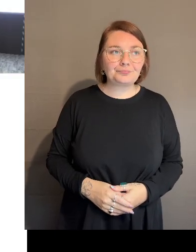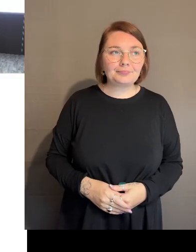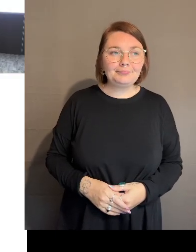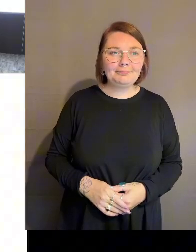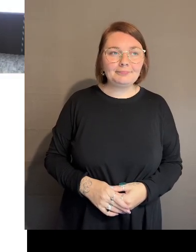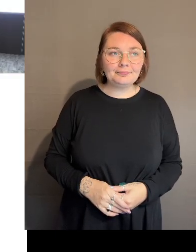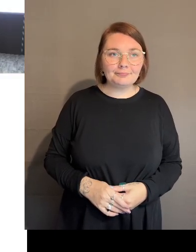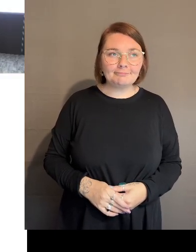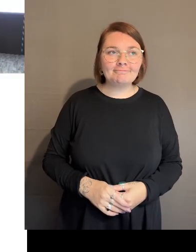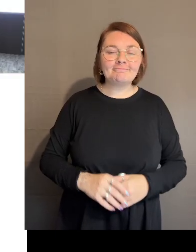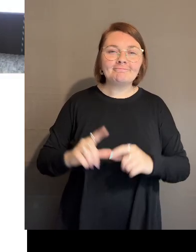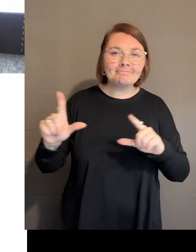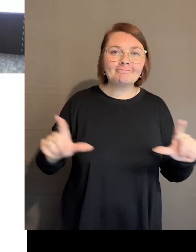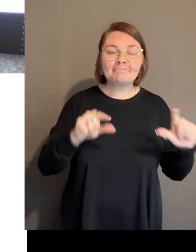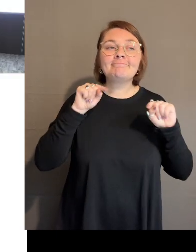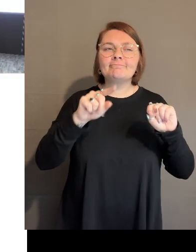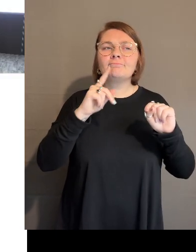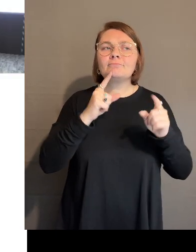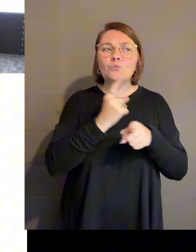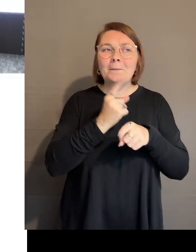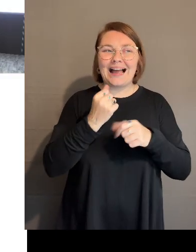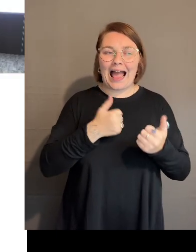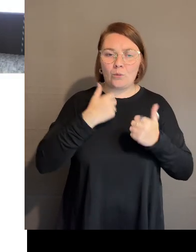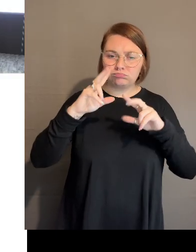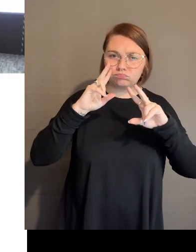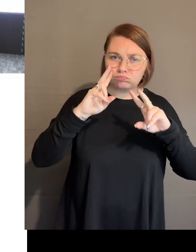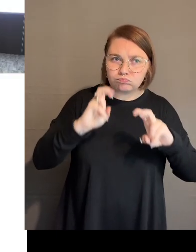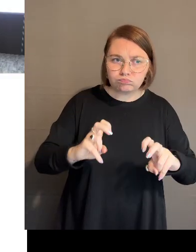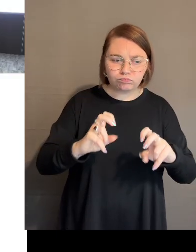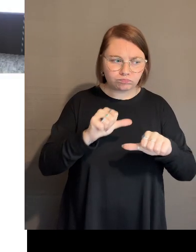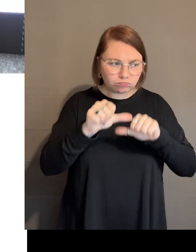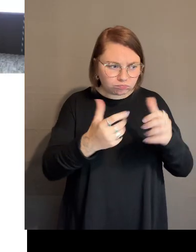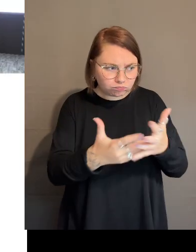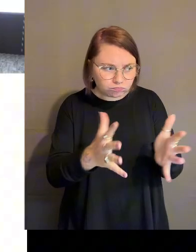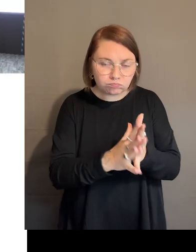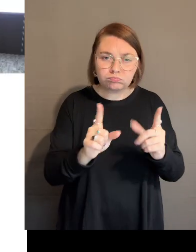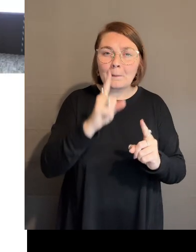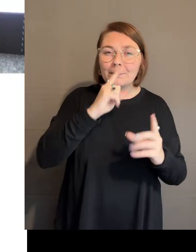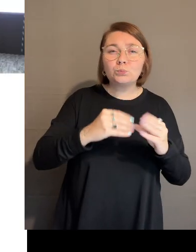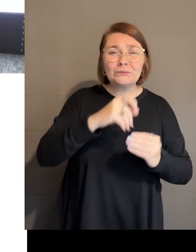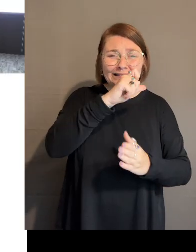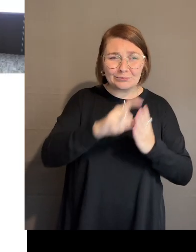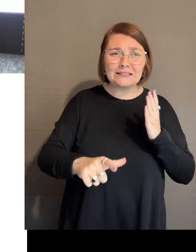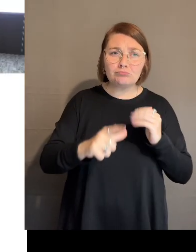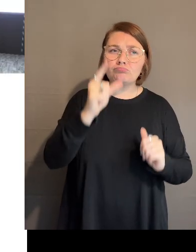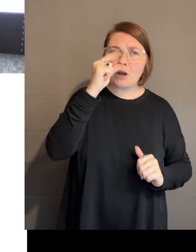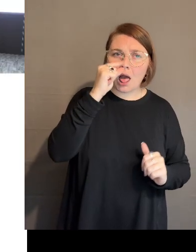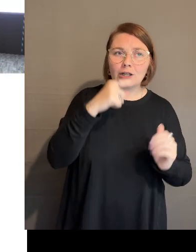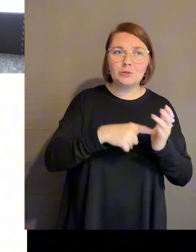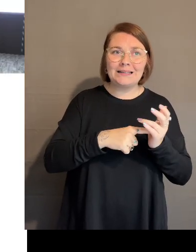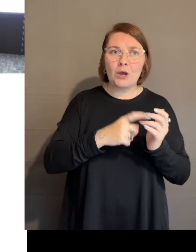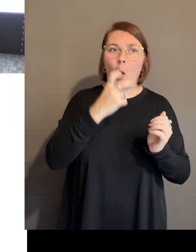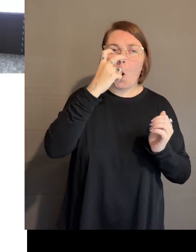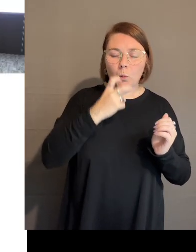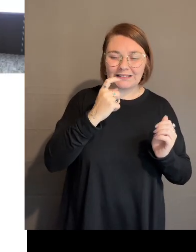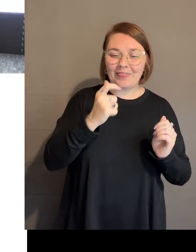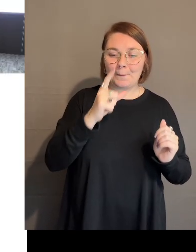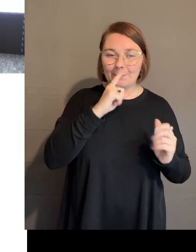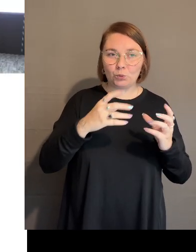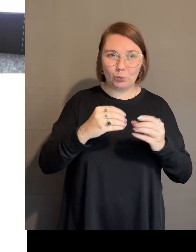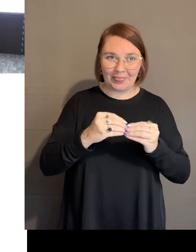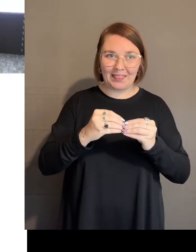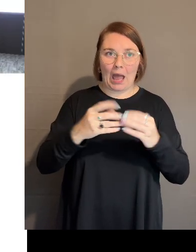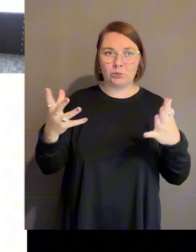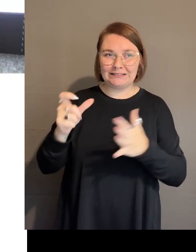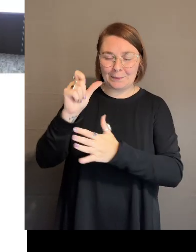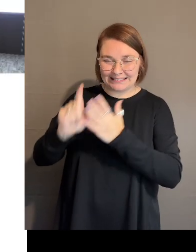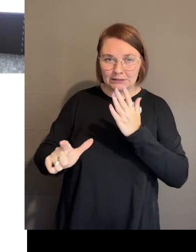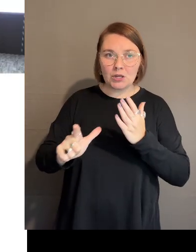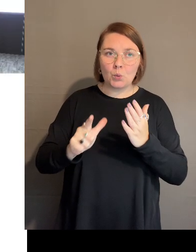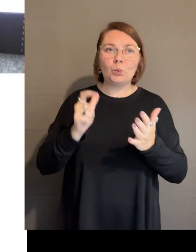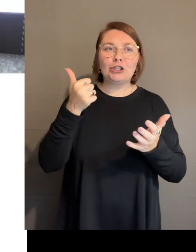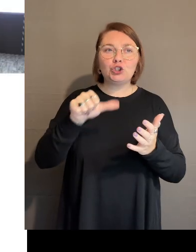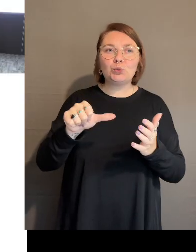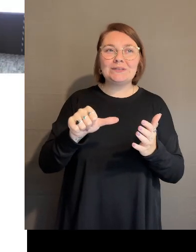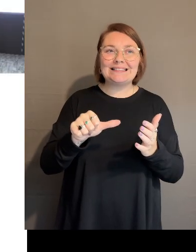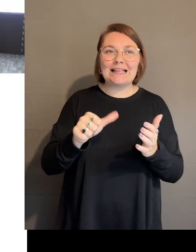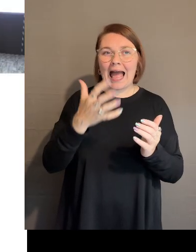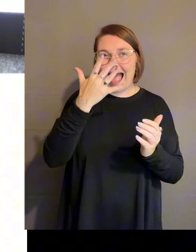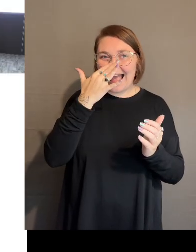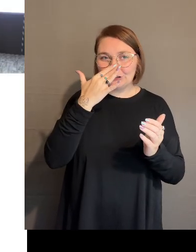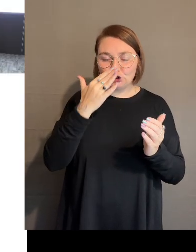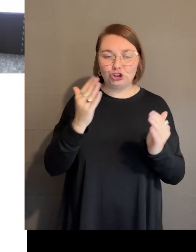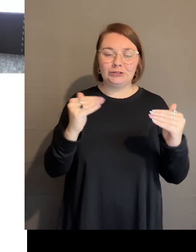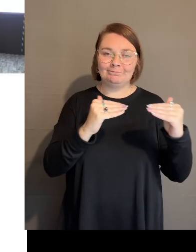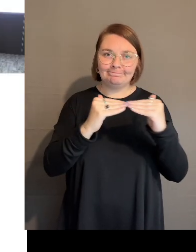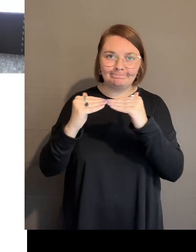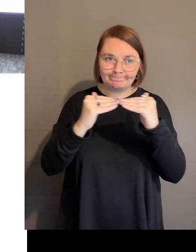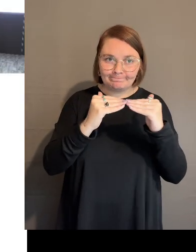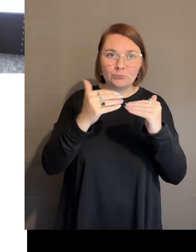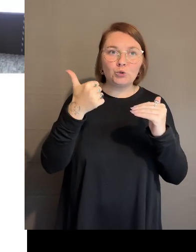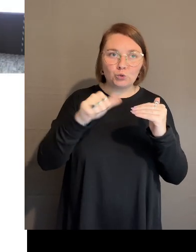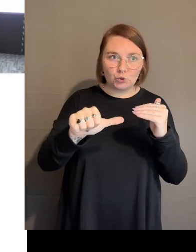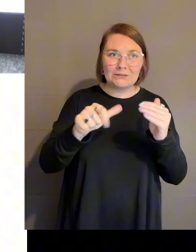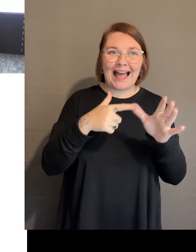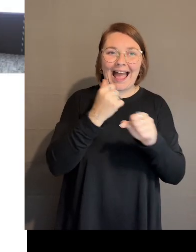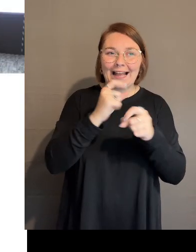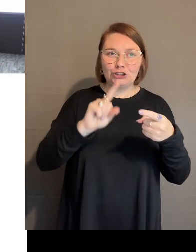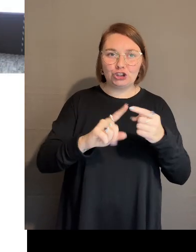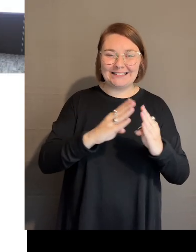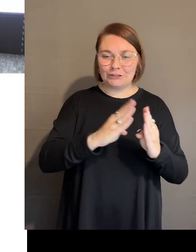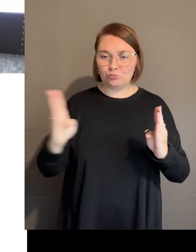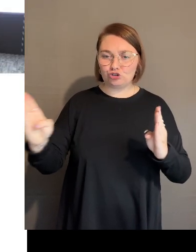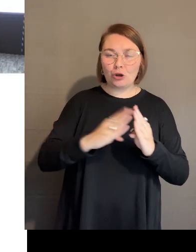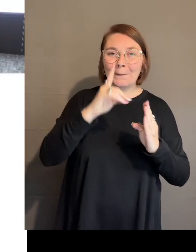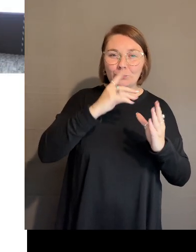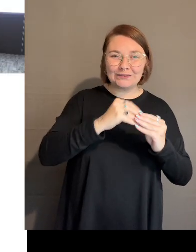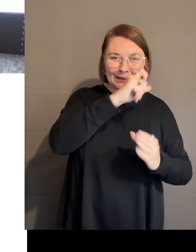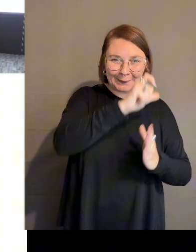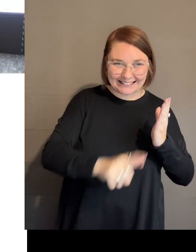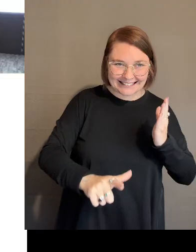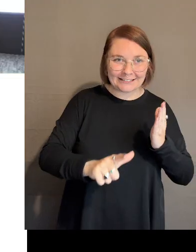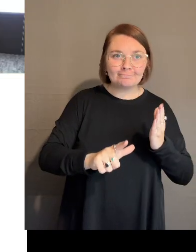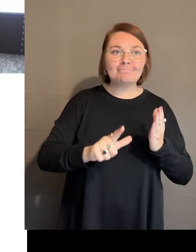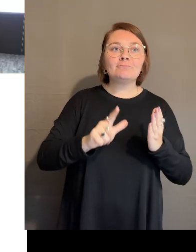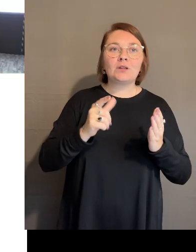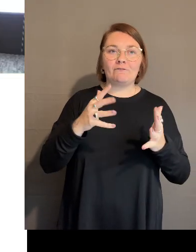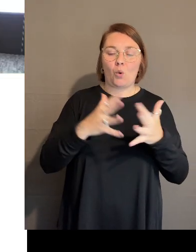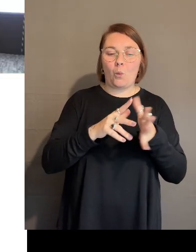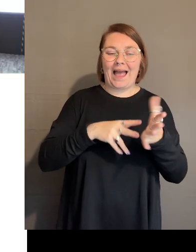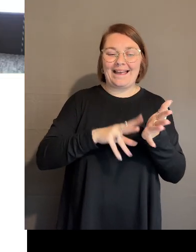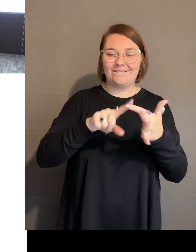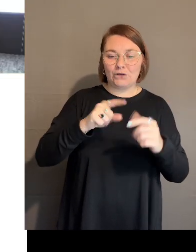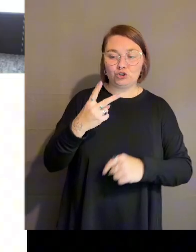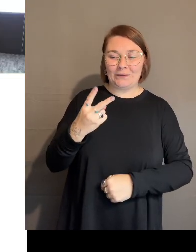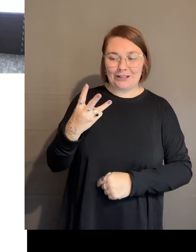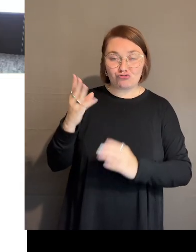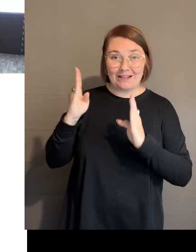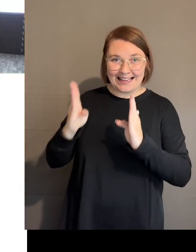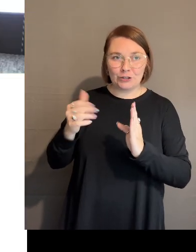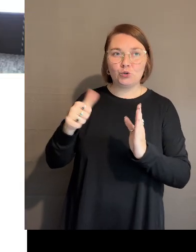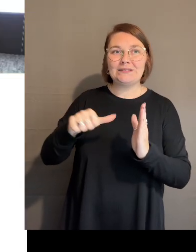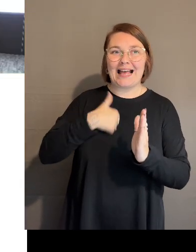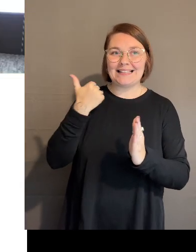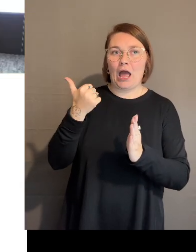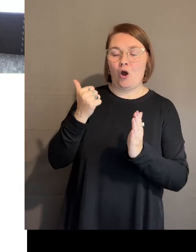This slide shows the analytics strategy we used. Because people with disability are likely to be older than people without disability, we applied direct age standardization using the age distribution of people with disability in wave 23 as the reference population.